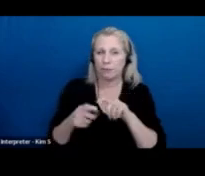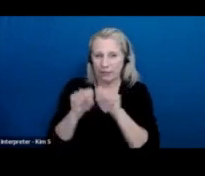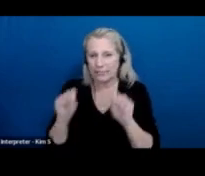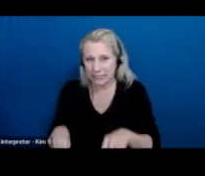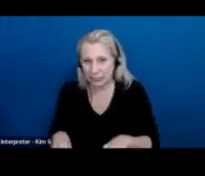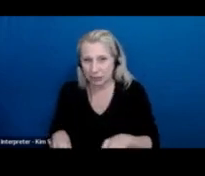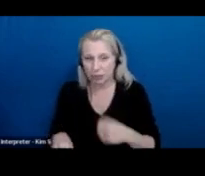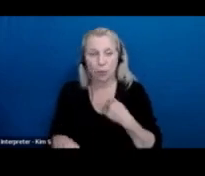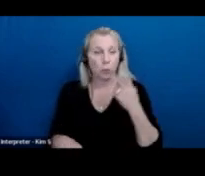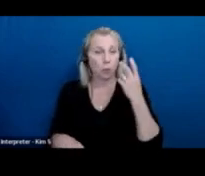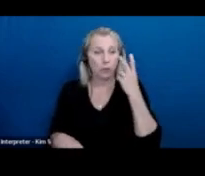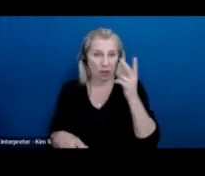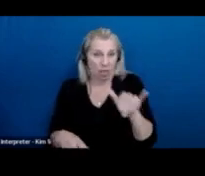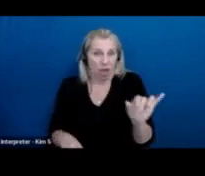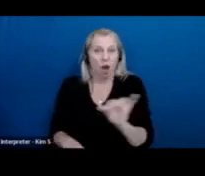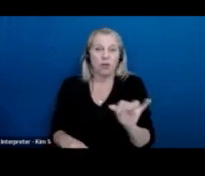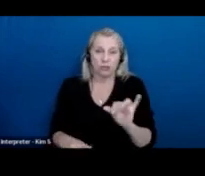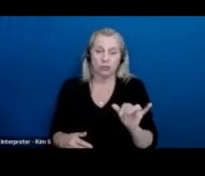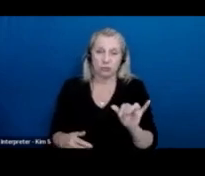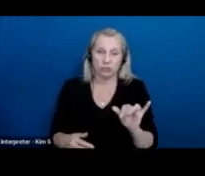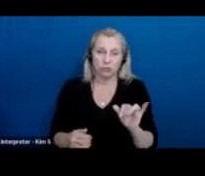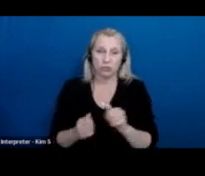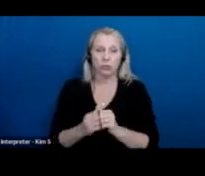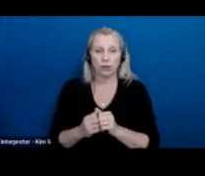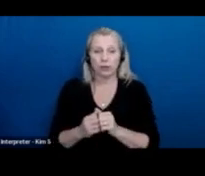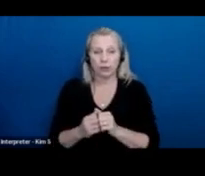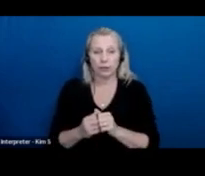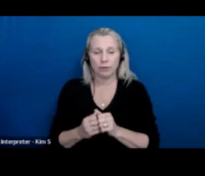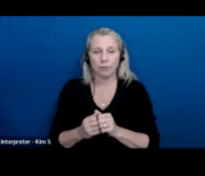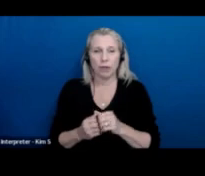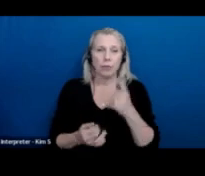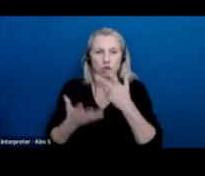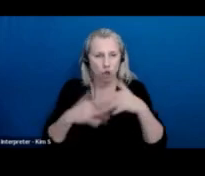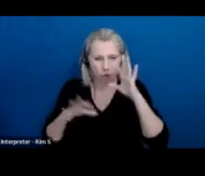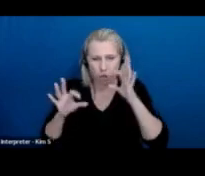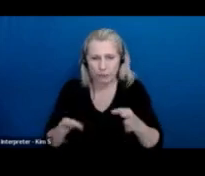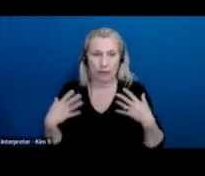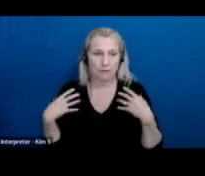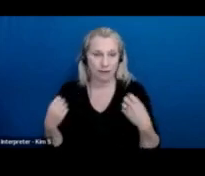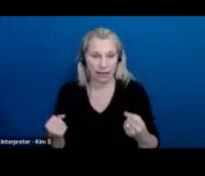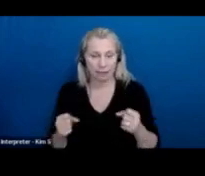when we looked at the social determinants of health that families experienced isolation,